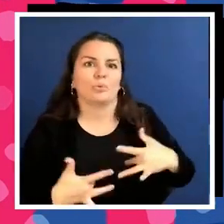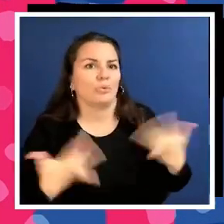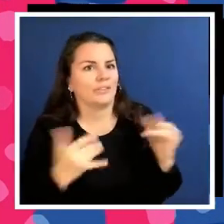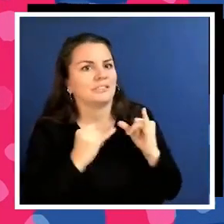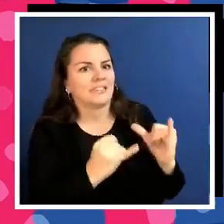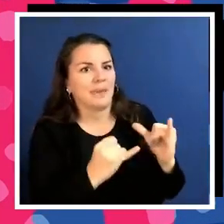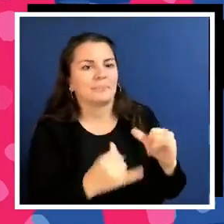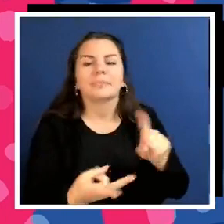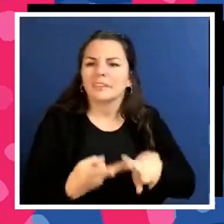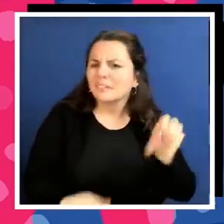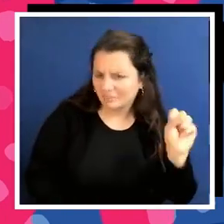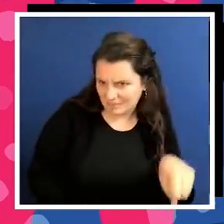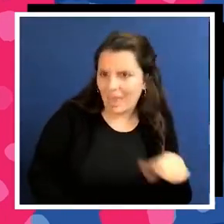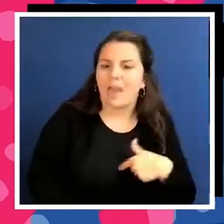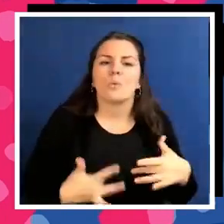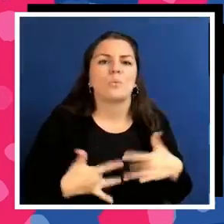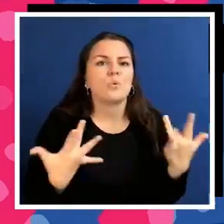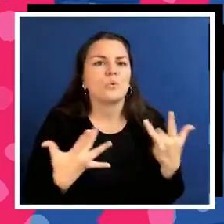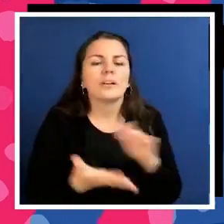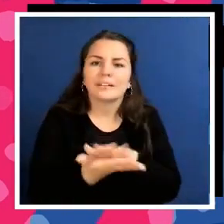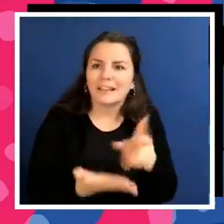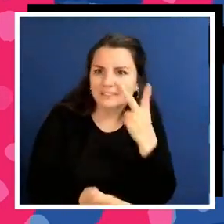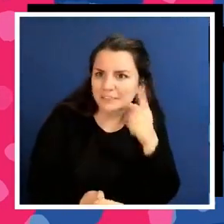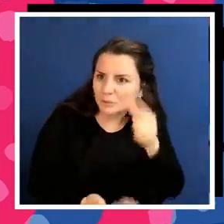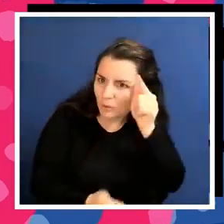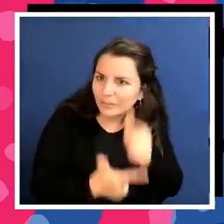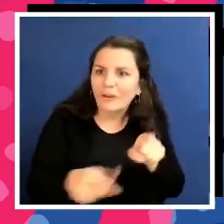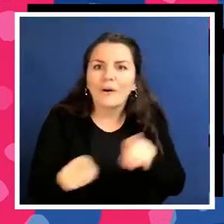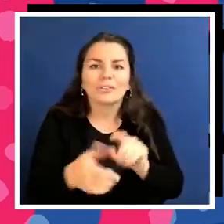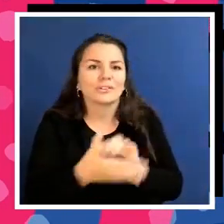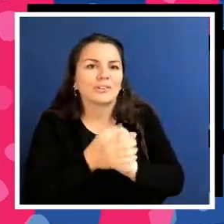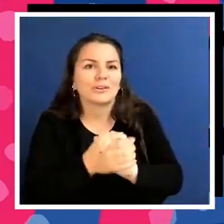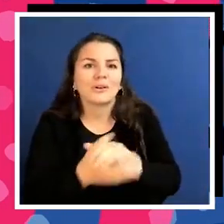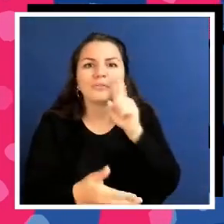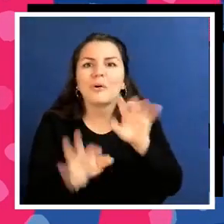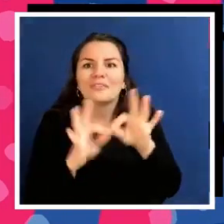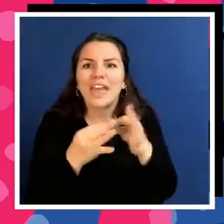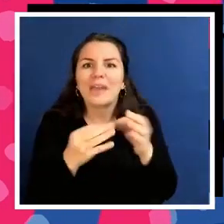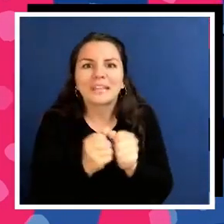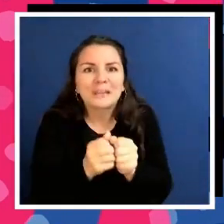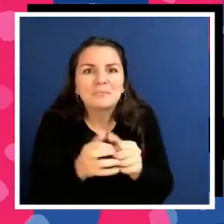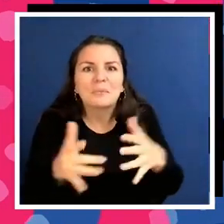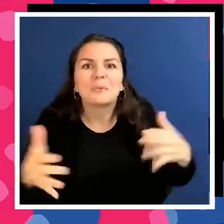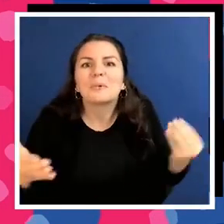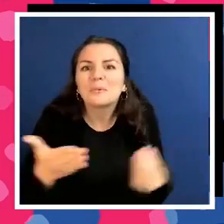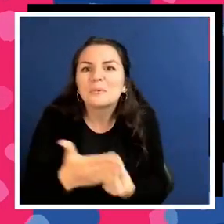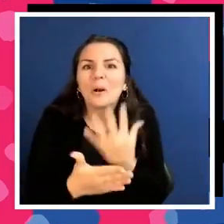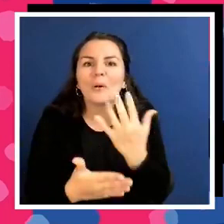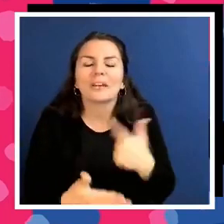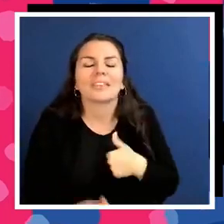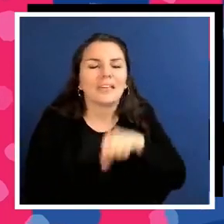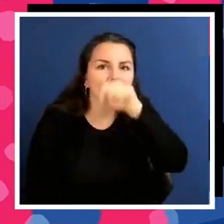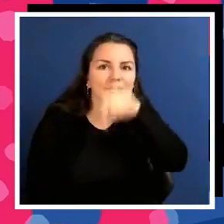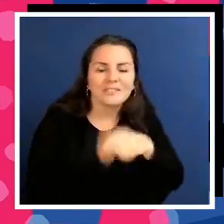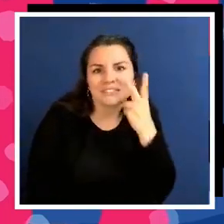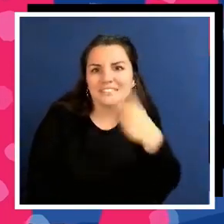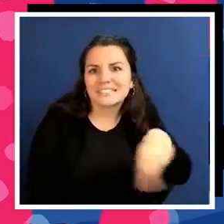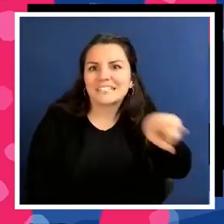PEOPLE EXCITED AROUND POLITICS.